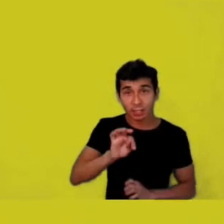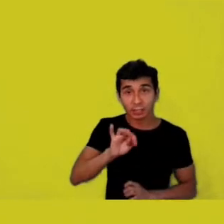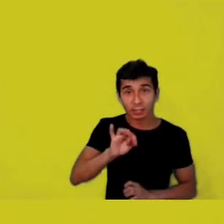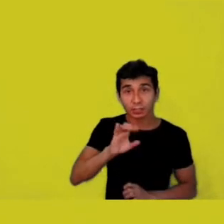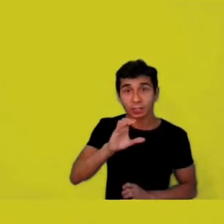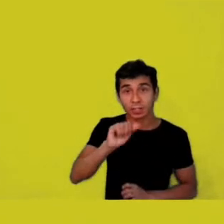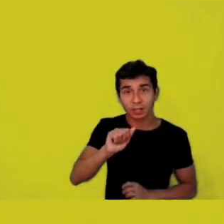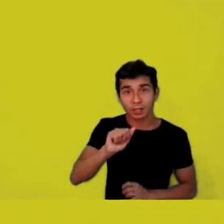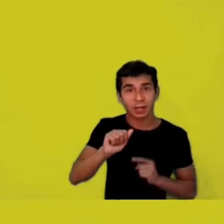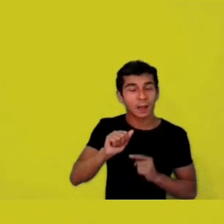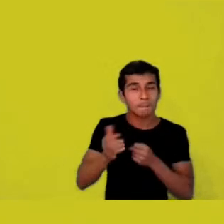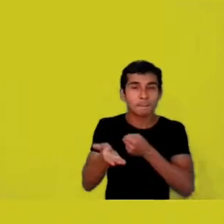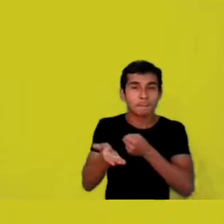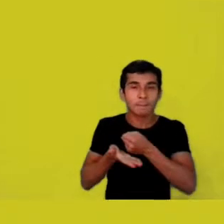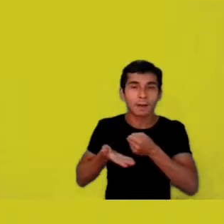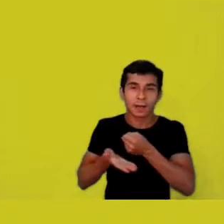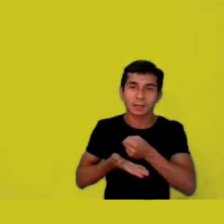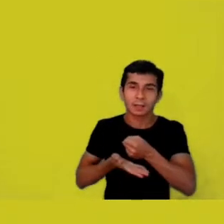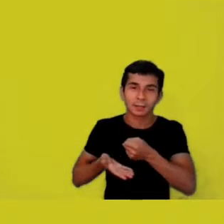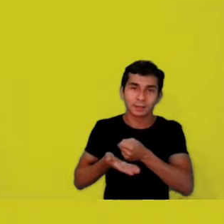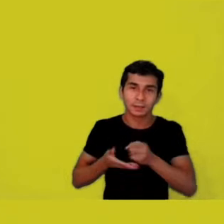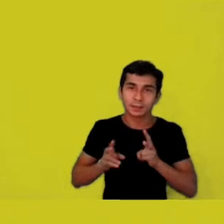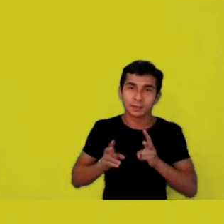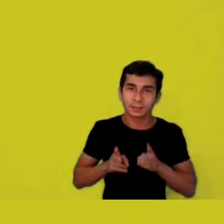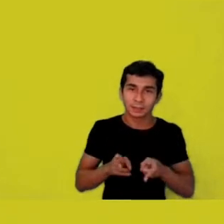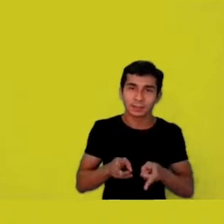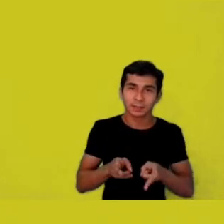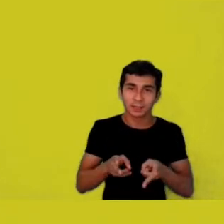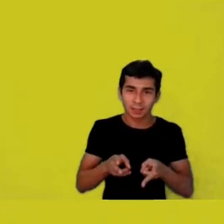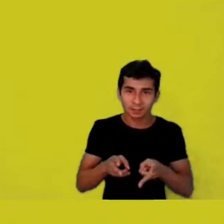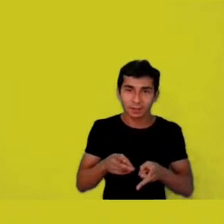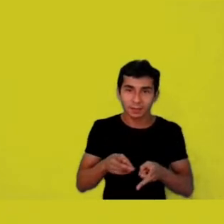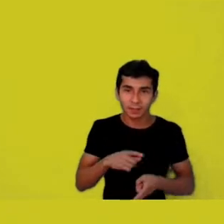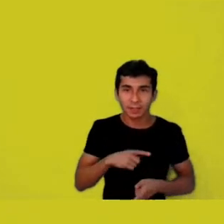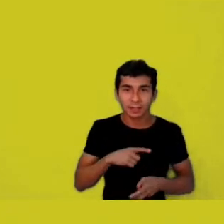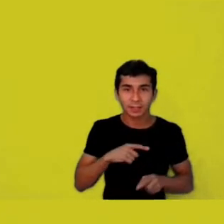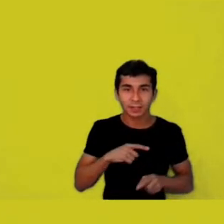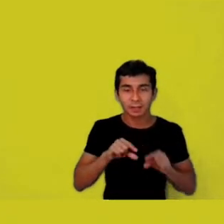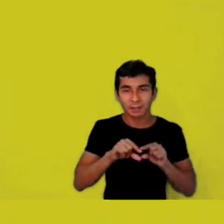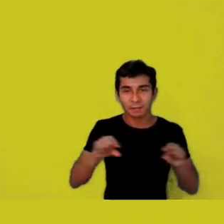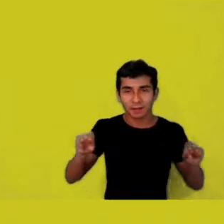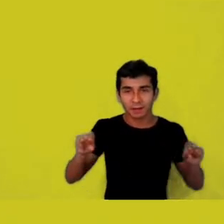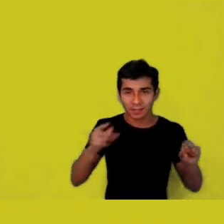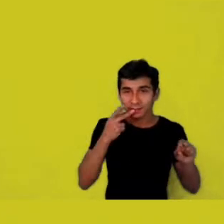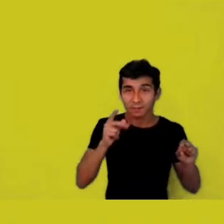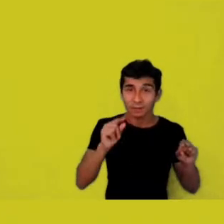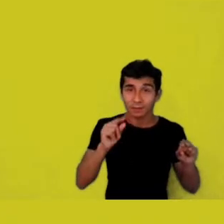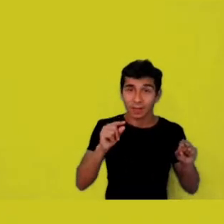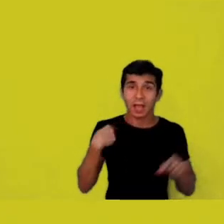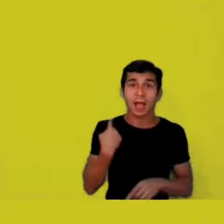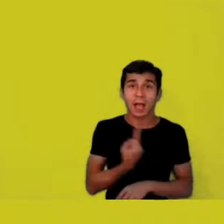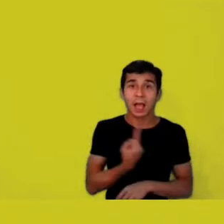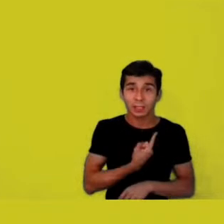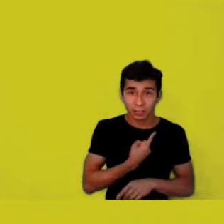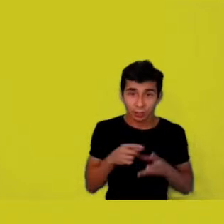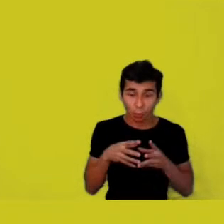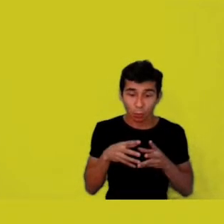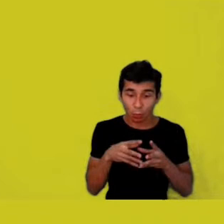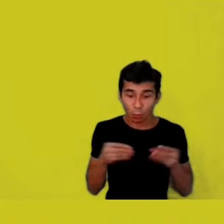I always like to remember a proverbial sentence from Zambundu that says, “we were always healed by the tongue of the other”.